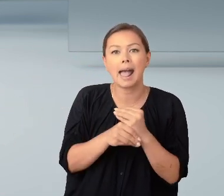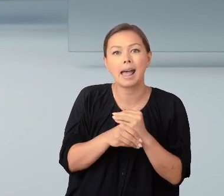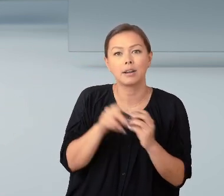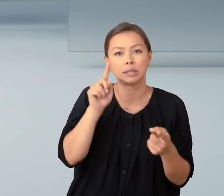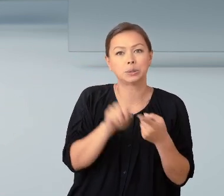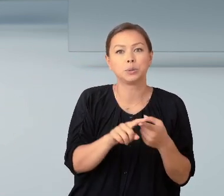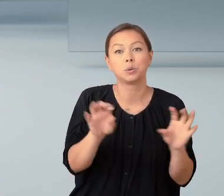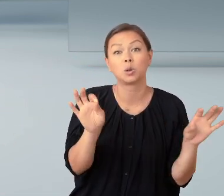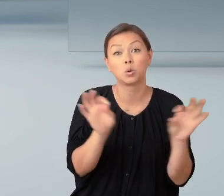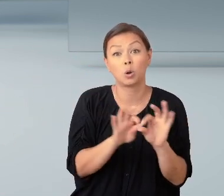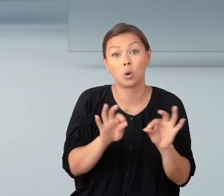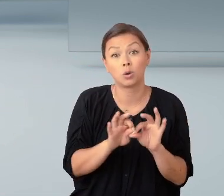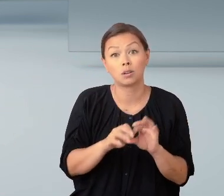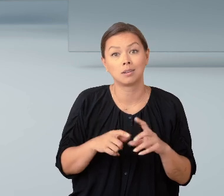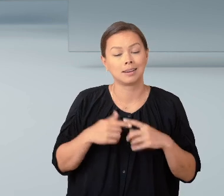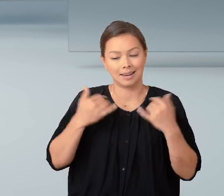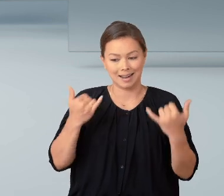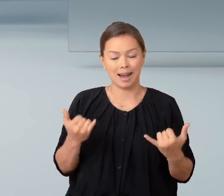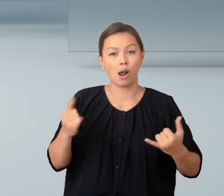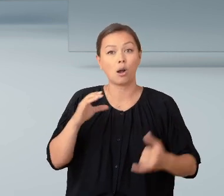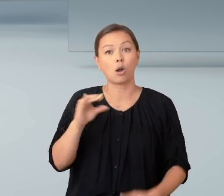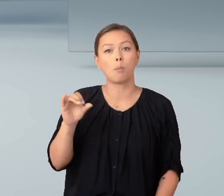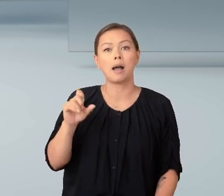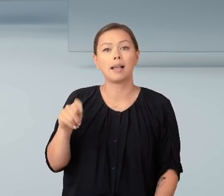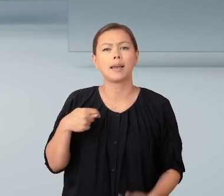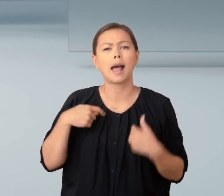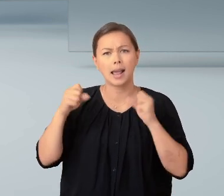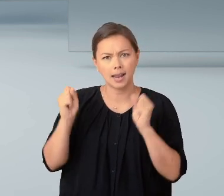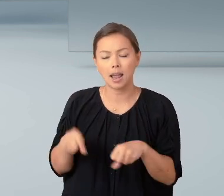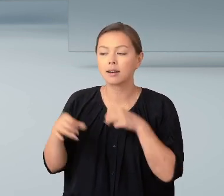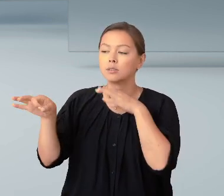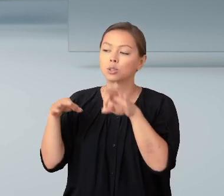quote or order, Copilot enables you to describe the goods or services